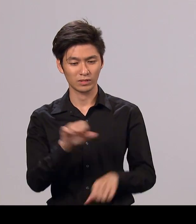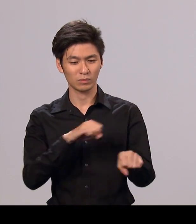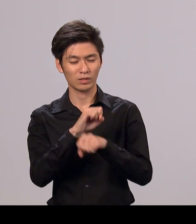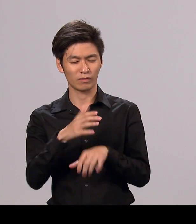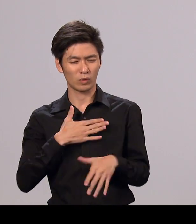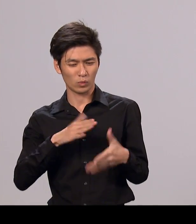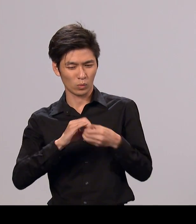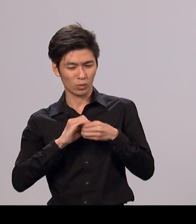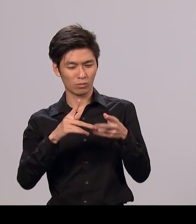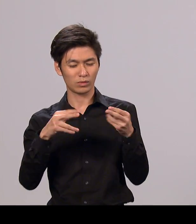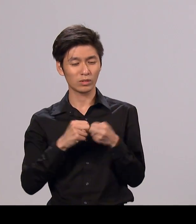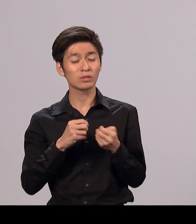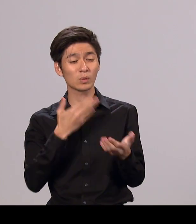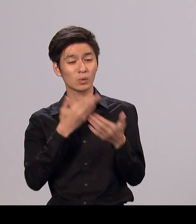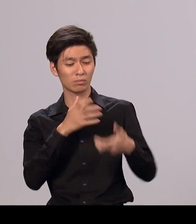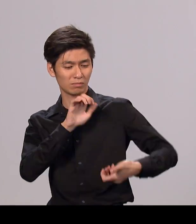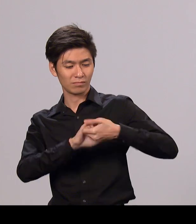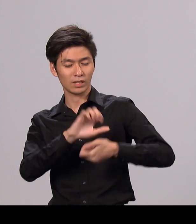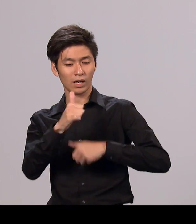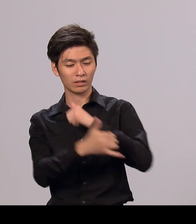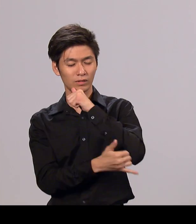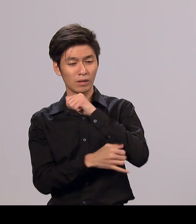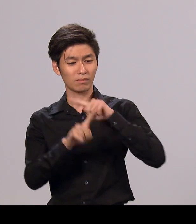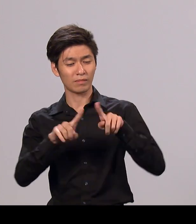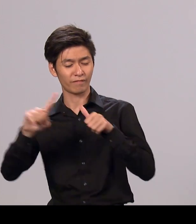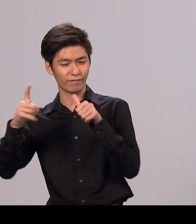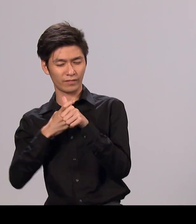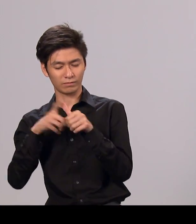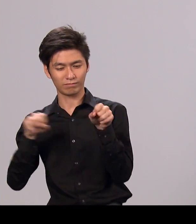We cooperate with other countries but we make our own calculations.